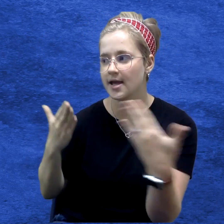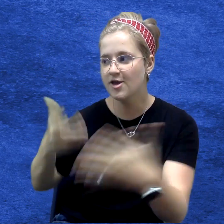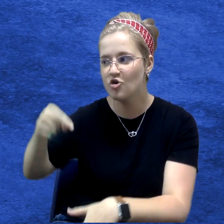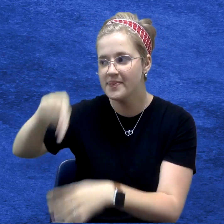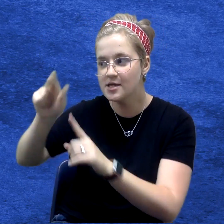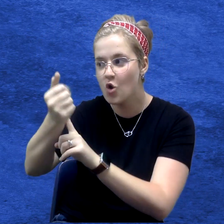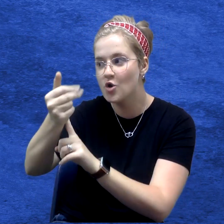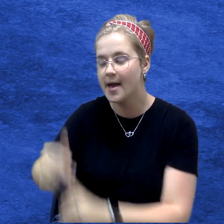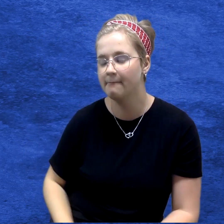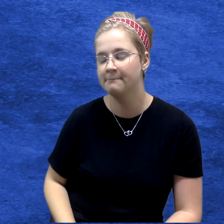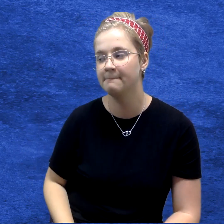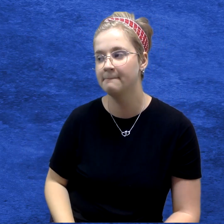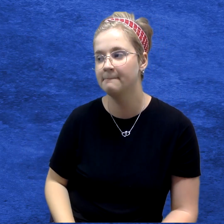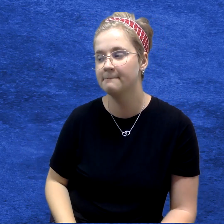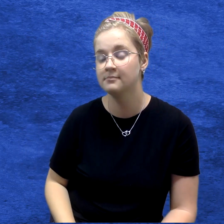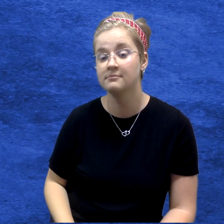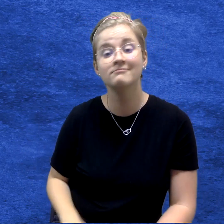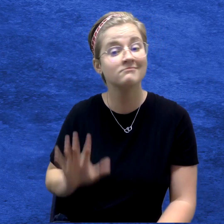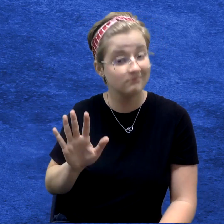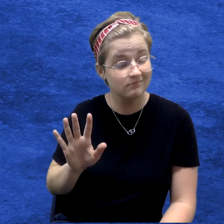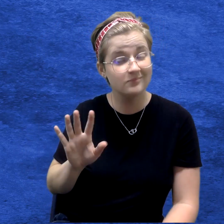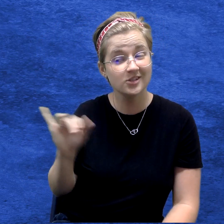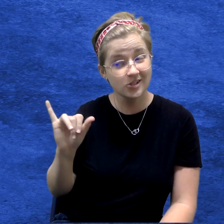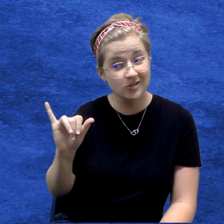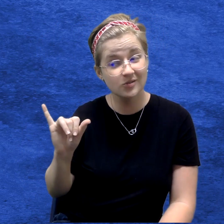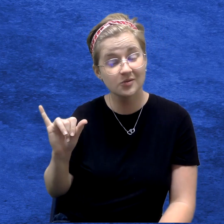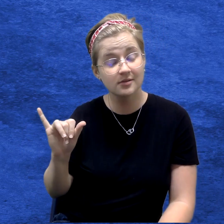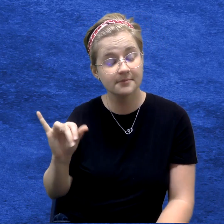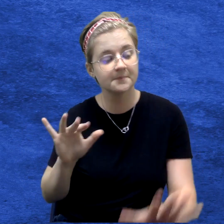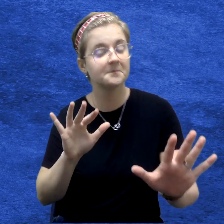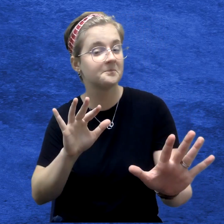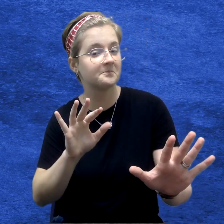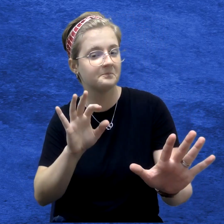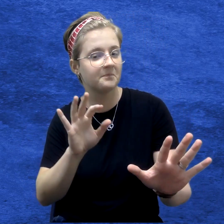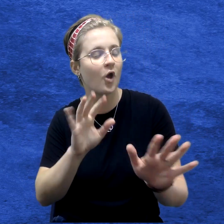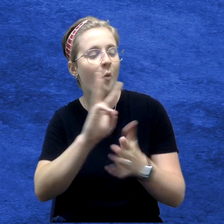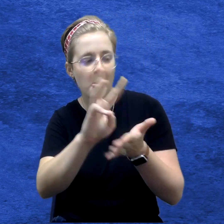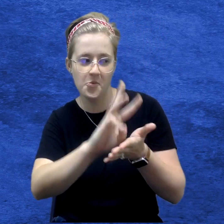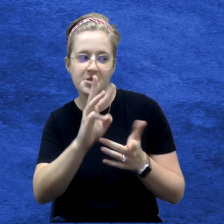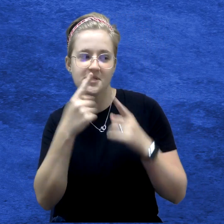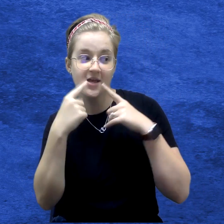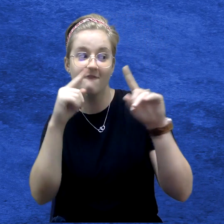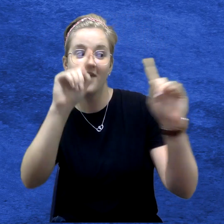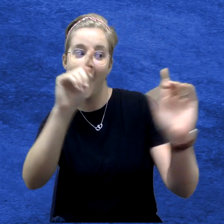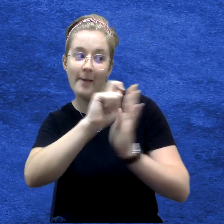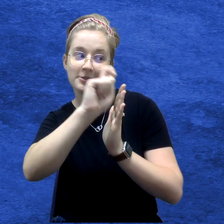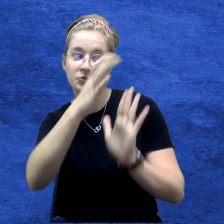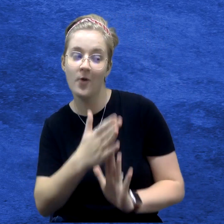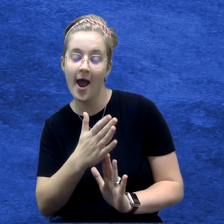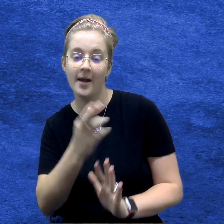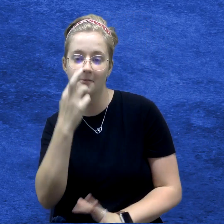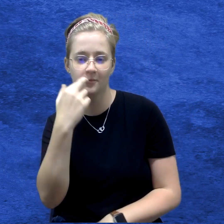“And Wallis Wallace is a very famous writer,” Ruth Rose reminded Mr. Linkletter.